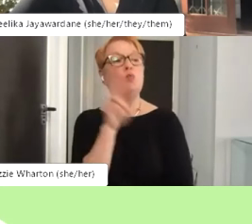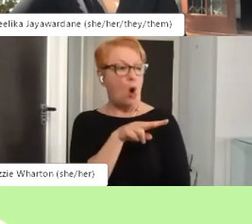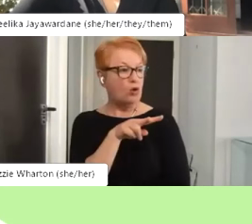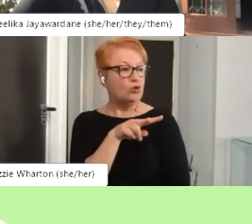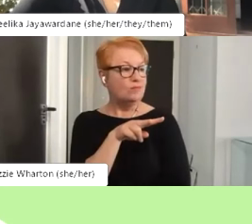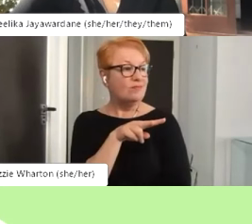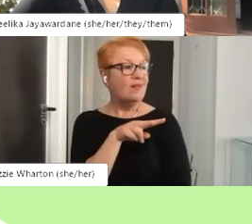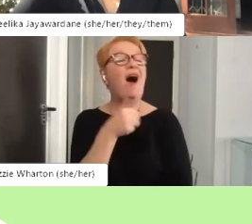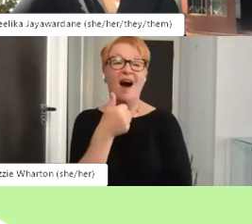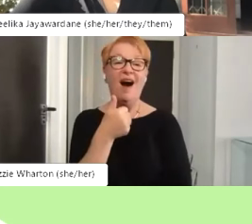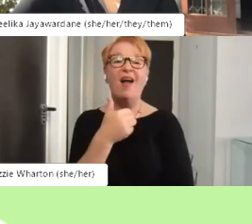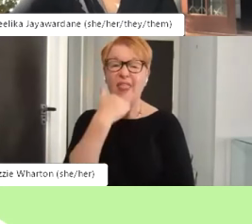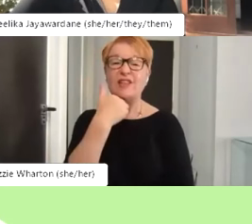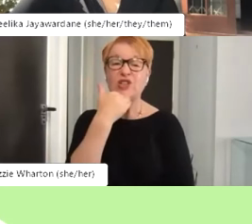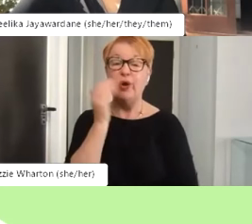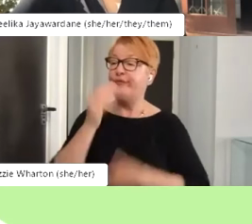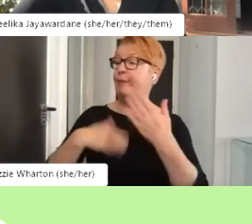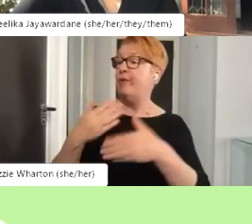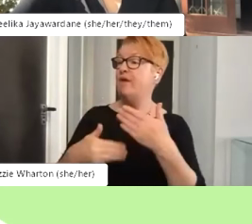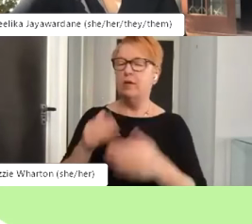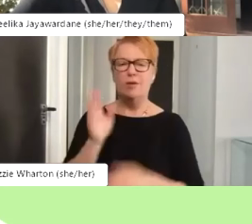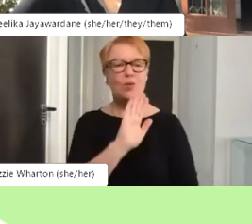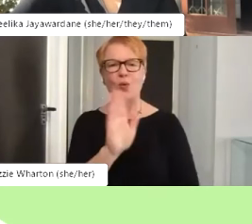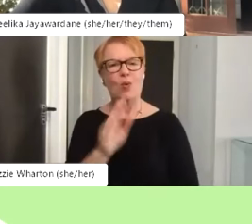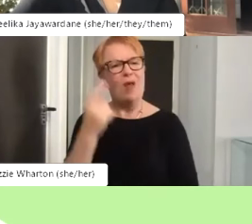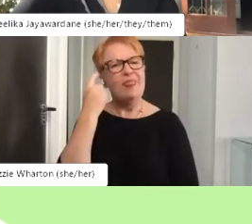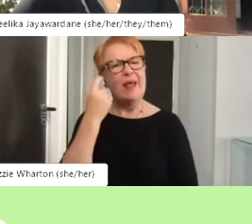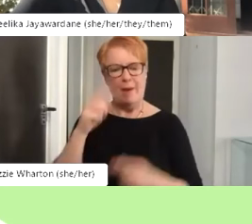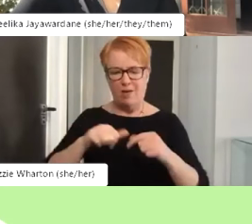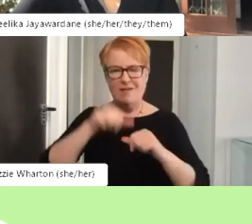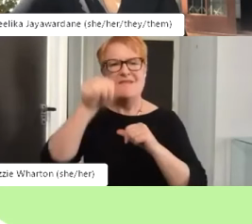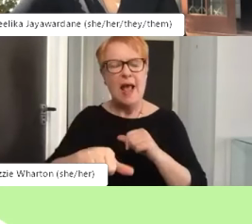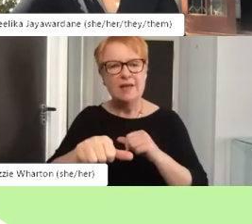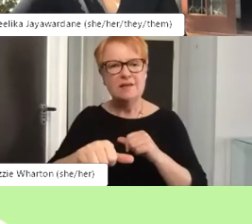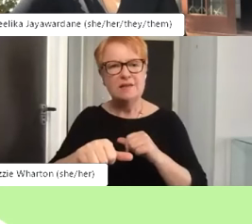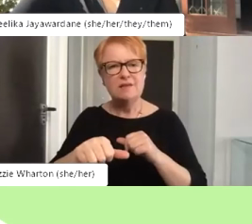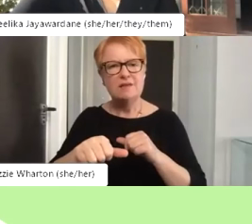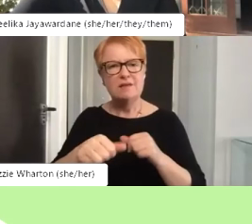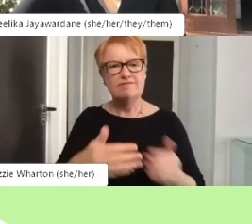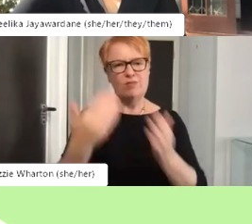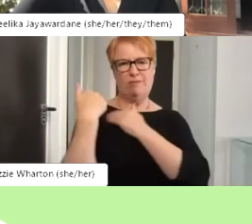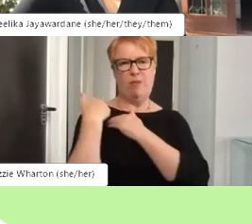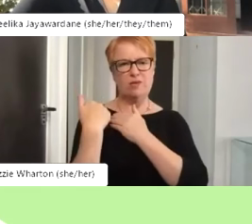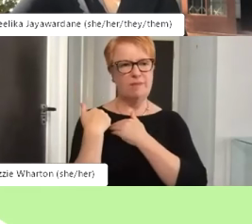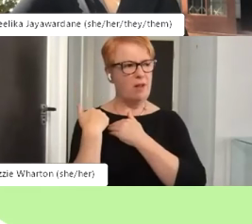Rather, we might try to imagine a more responsible way of engaging with the world, with others, with ourselves.